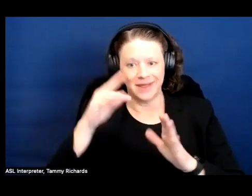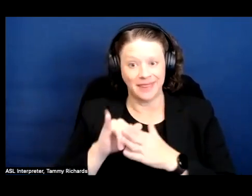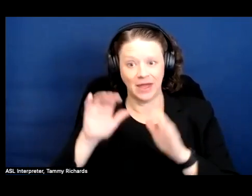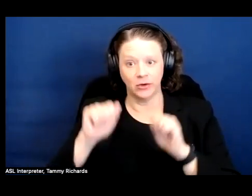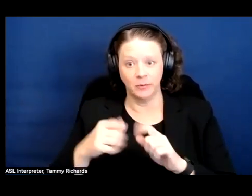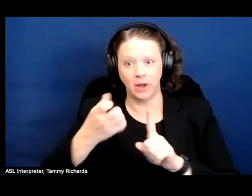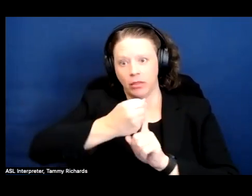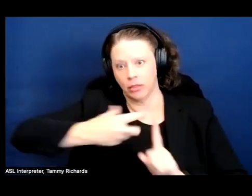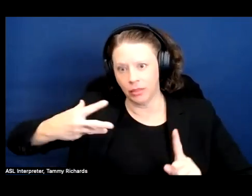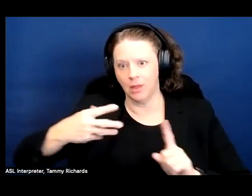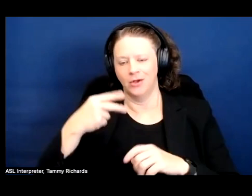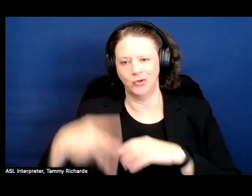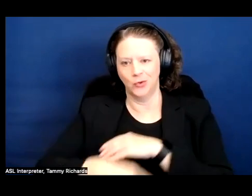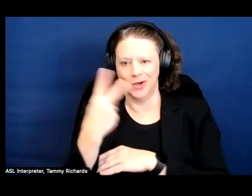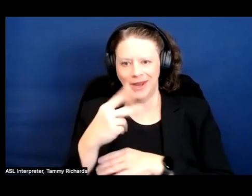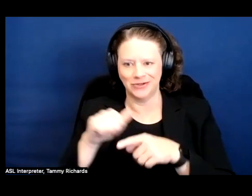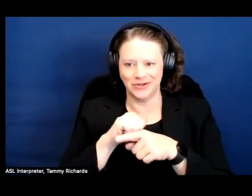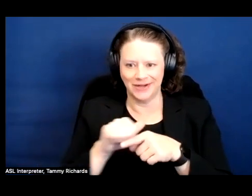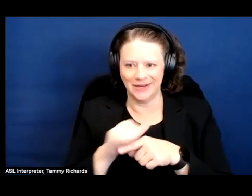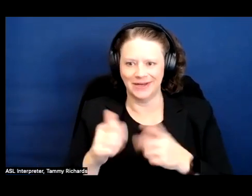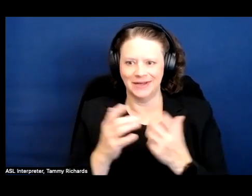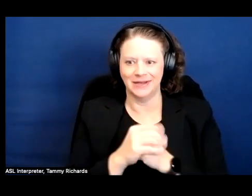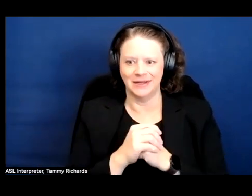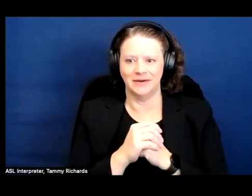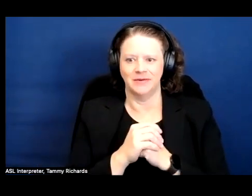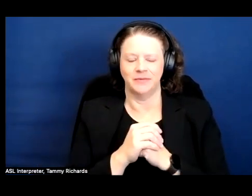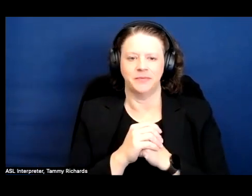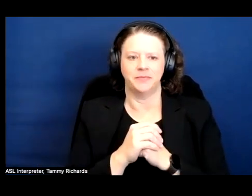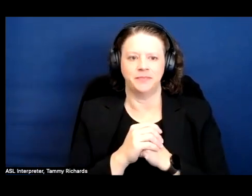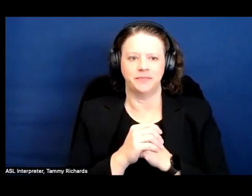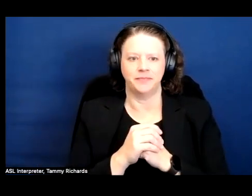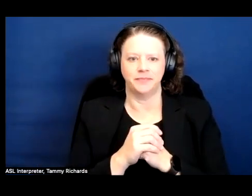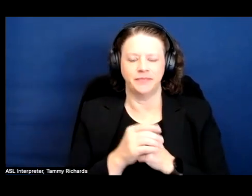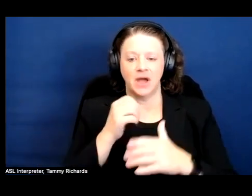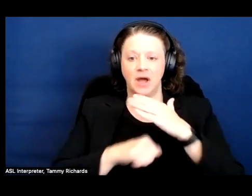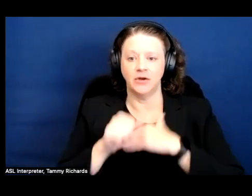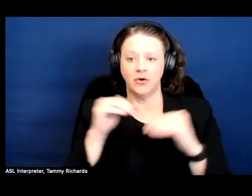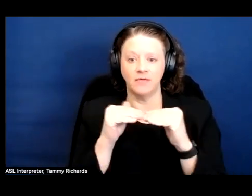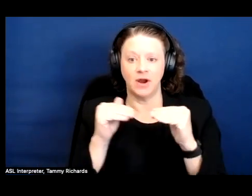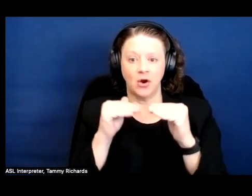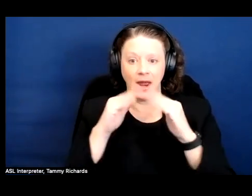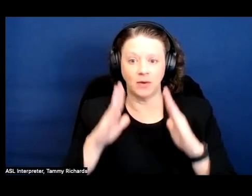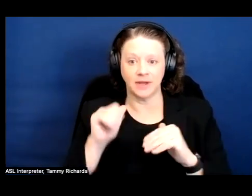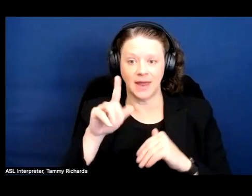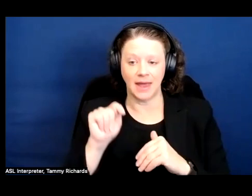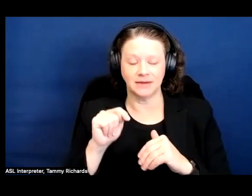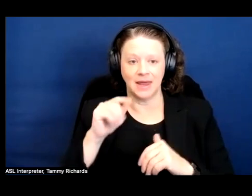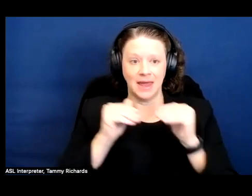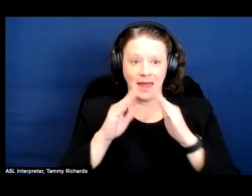whether applicants have any pets, Beth does not disclose the kitten on her rental application. After a few months,